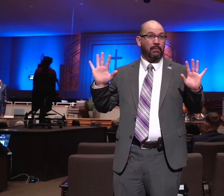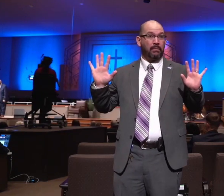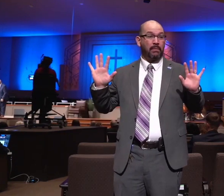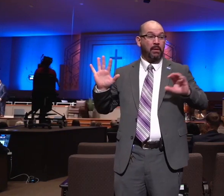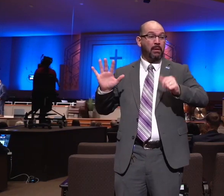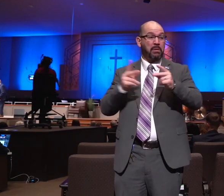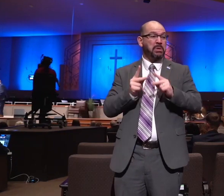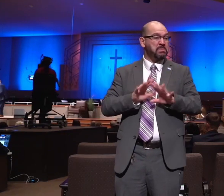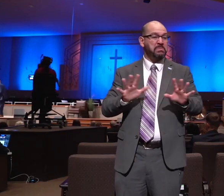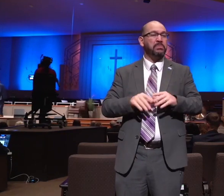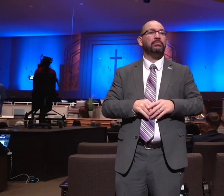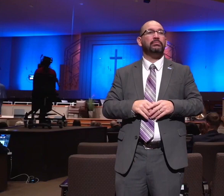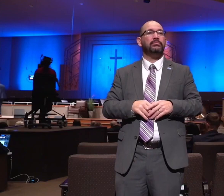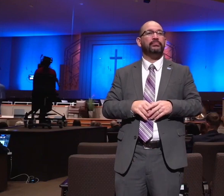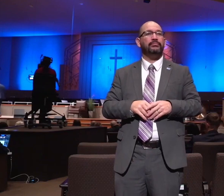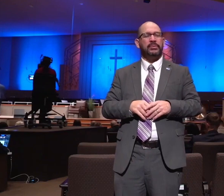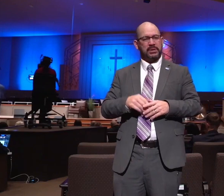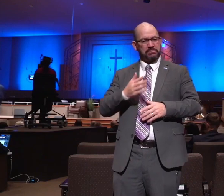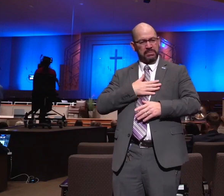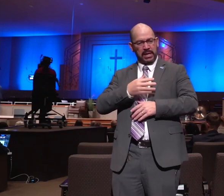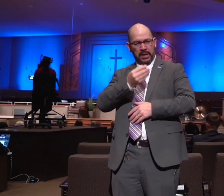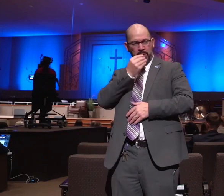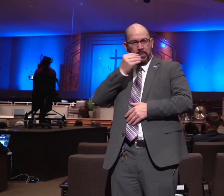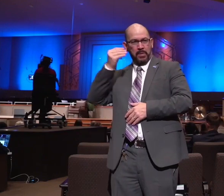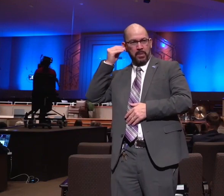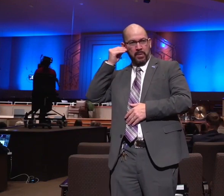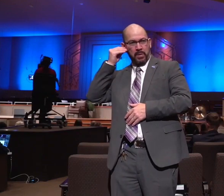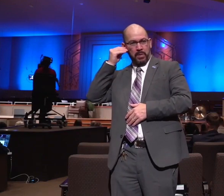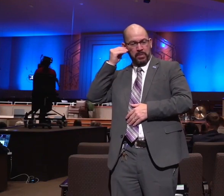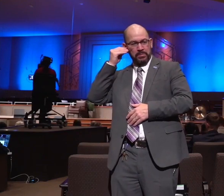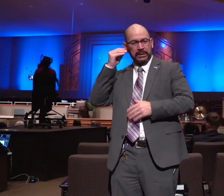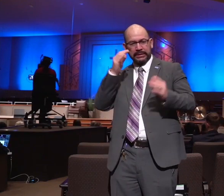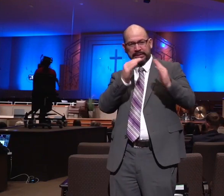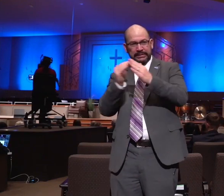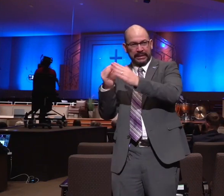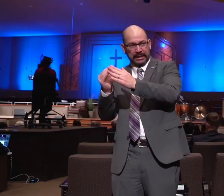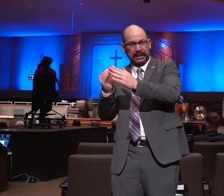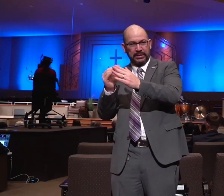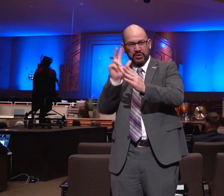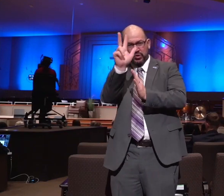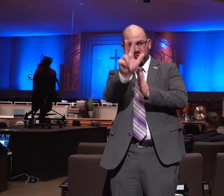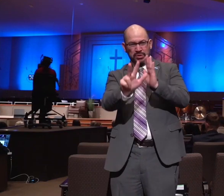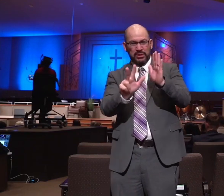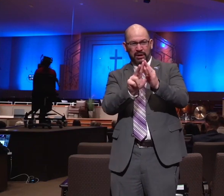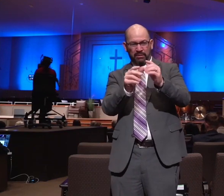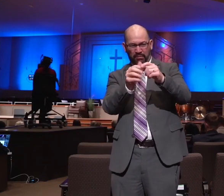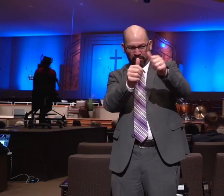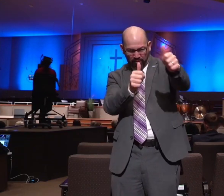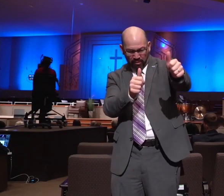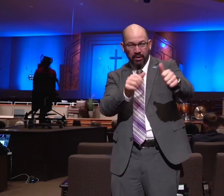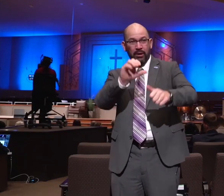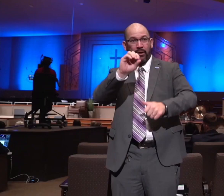there's a town about three hours from our house called Shipshewana an Amish